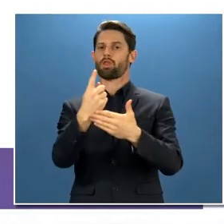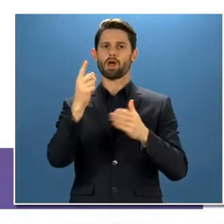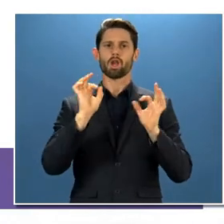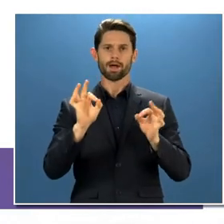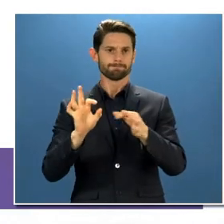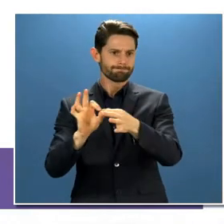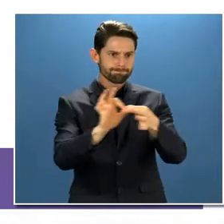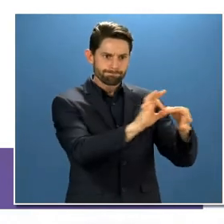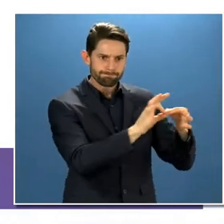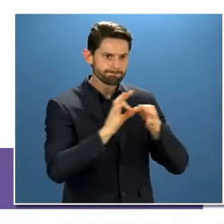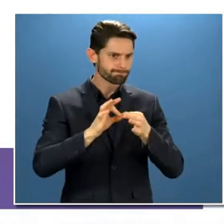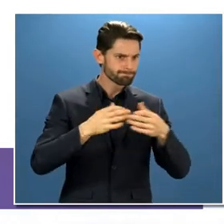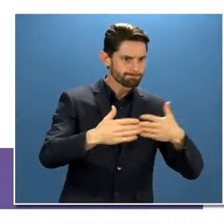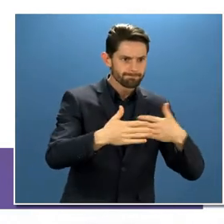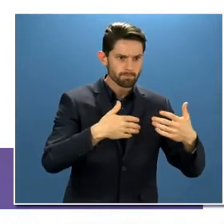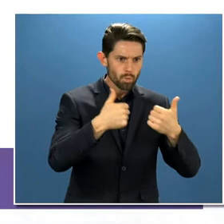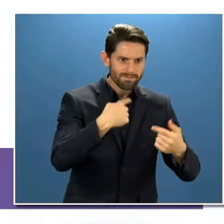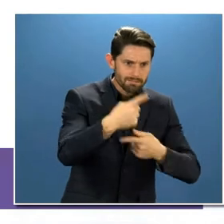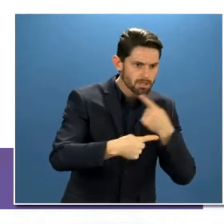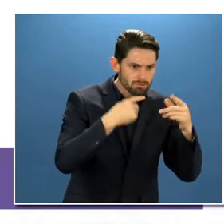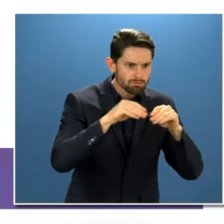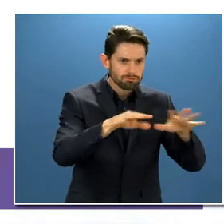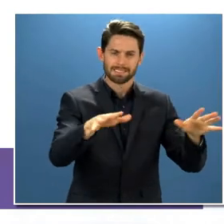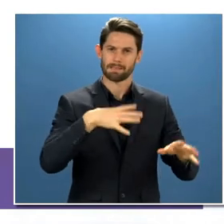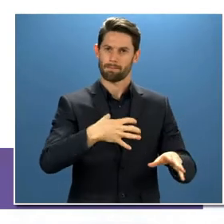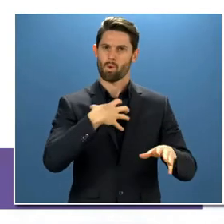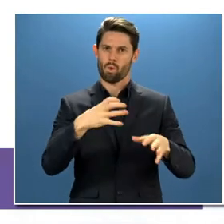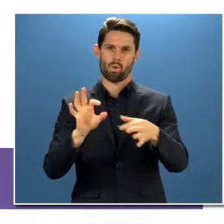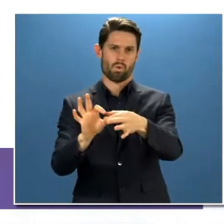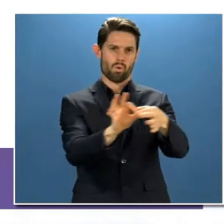And one of the recommendations of the Willing to Work Report --- I think it is